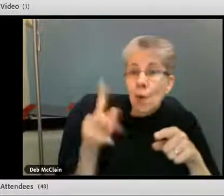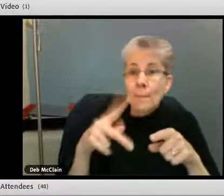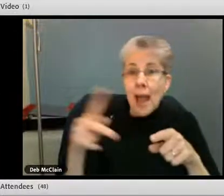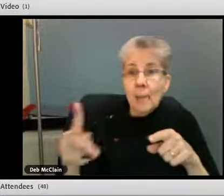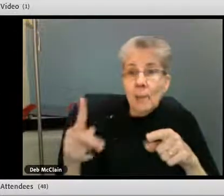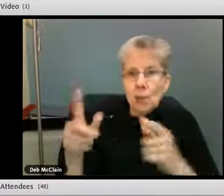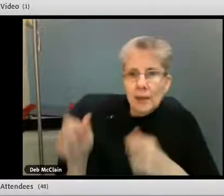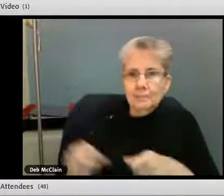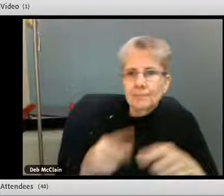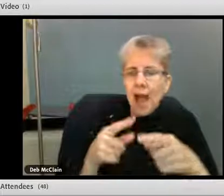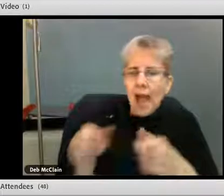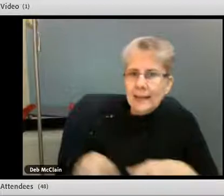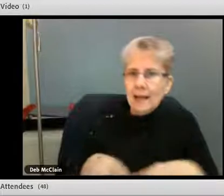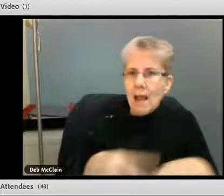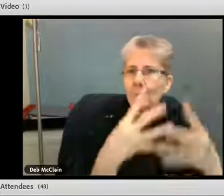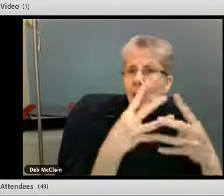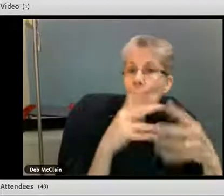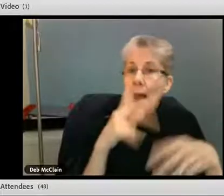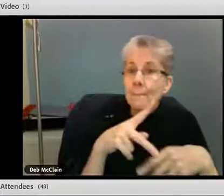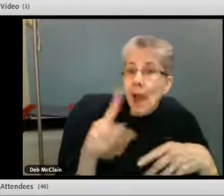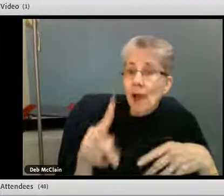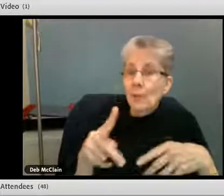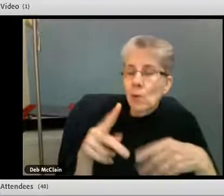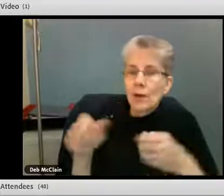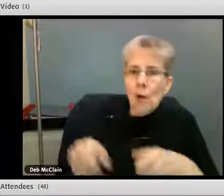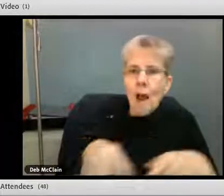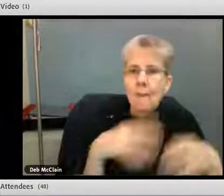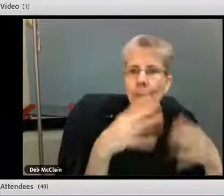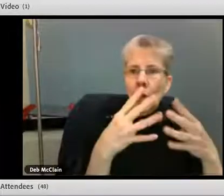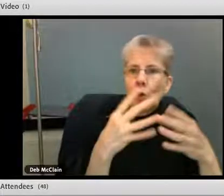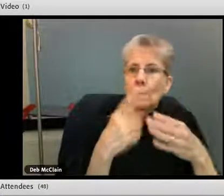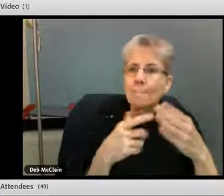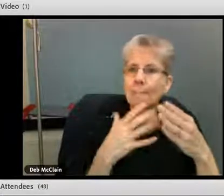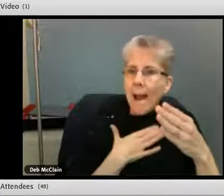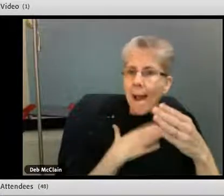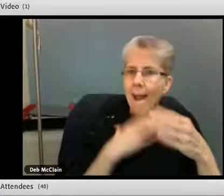I can upload the content. I can give it the URL from my blog,